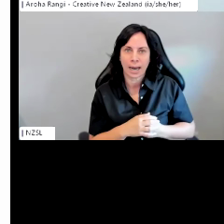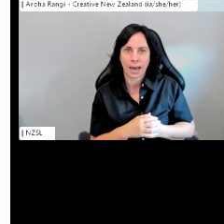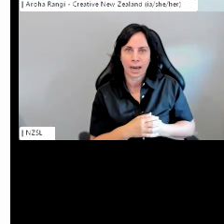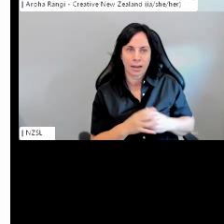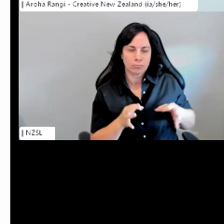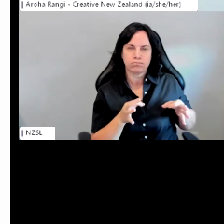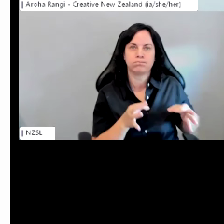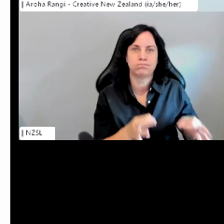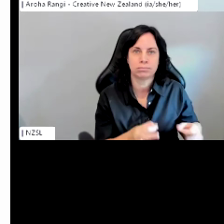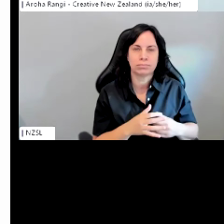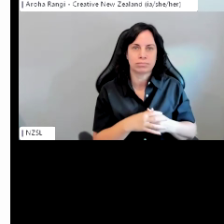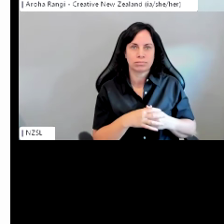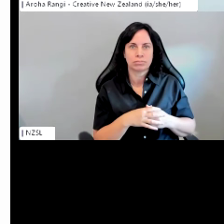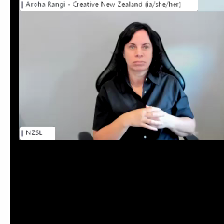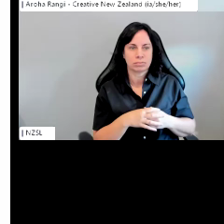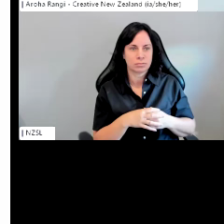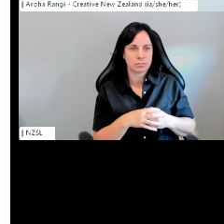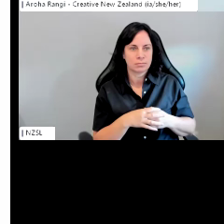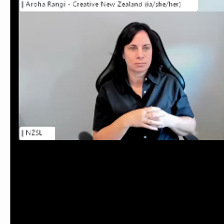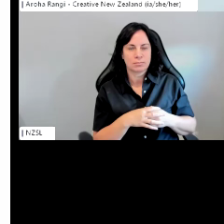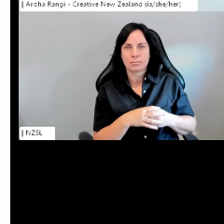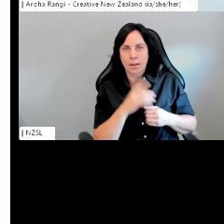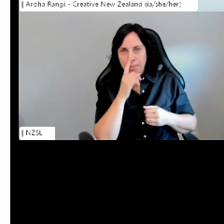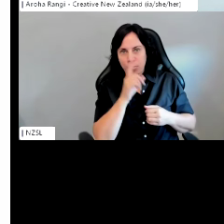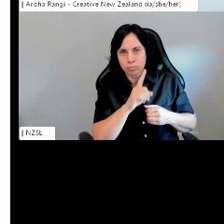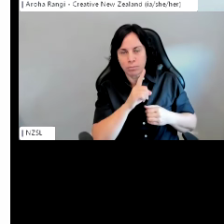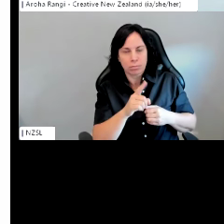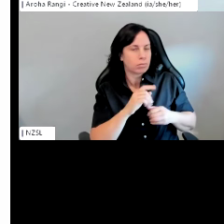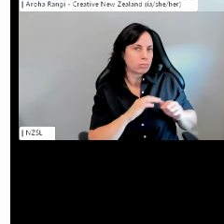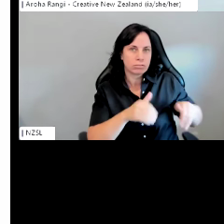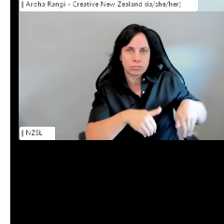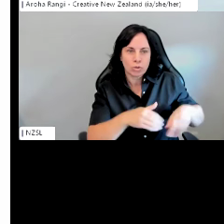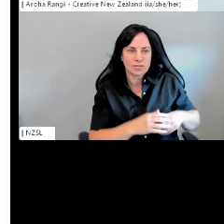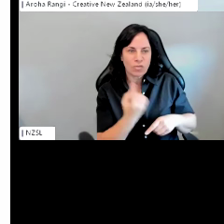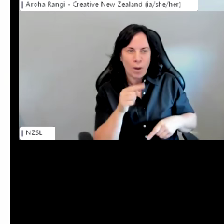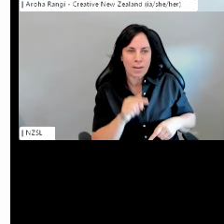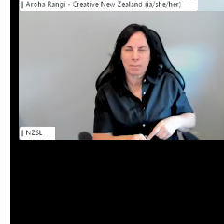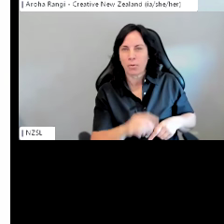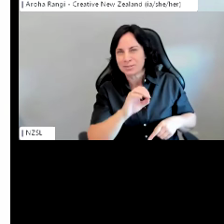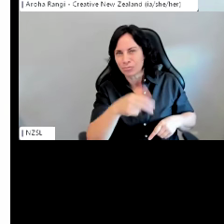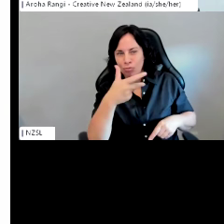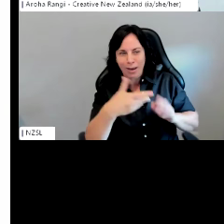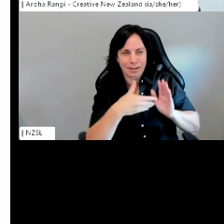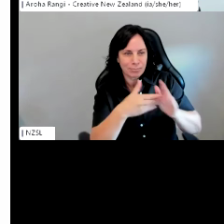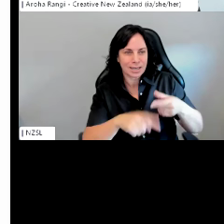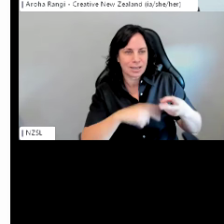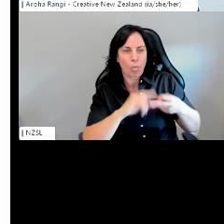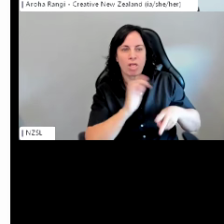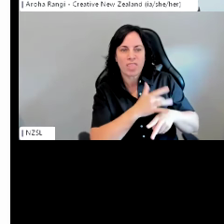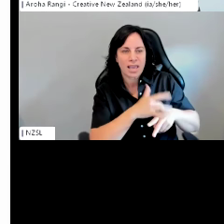there are there's a million museum goers 1.17 million theatergoers there's uh you know it's